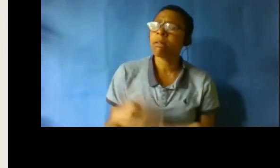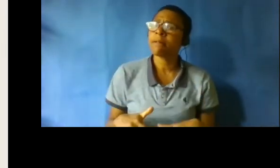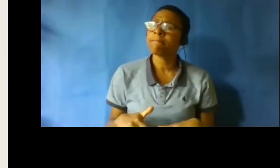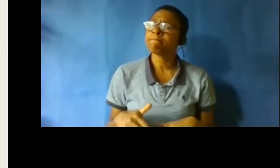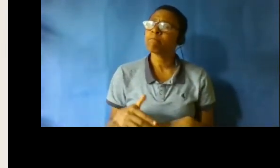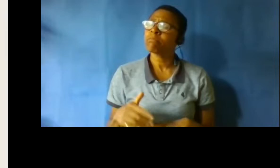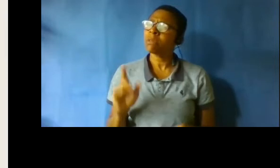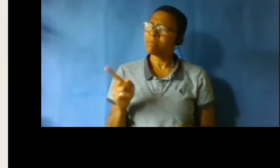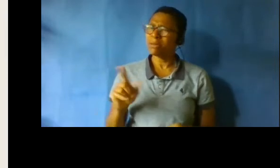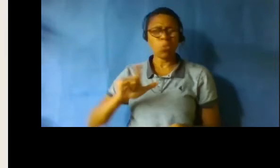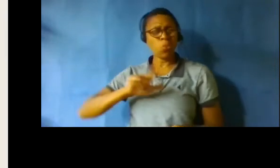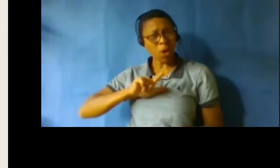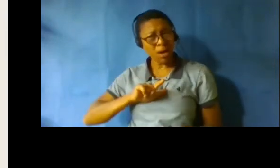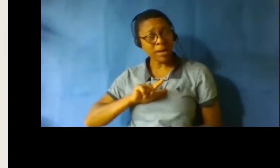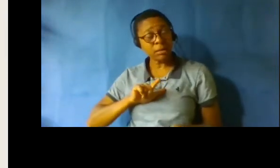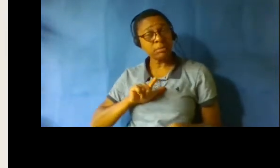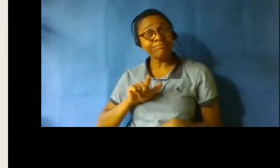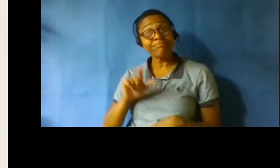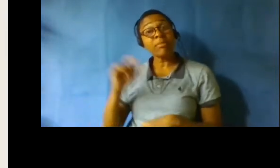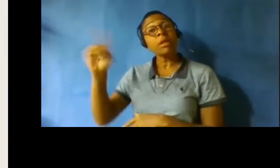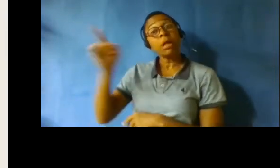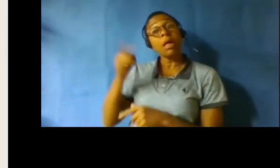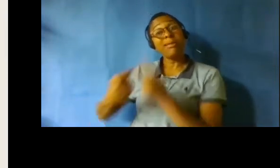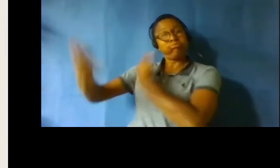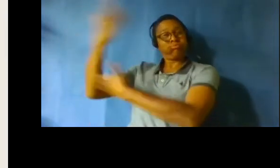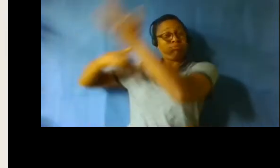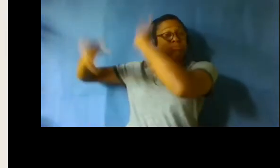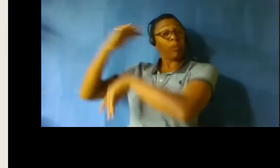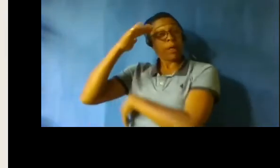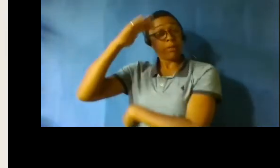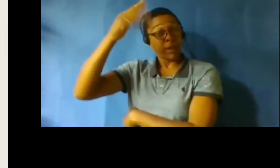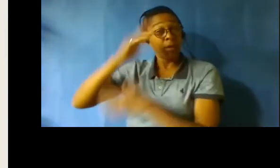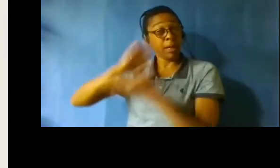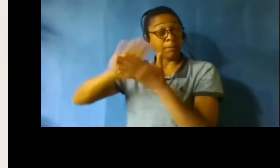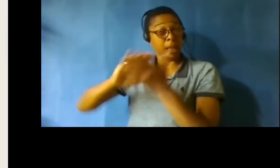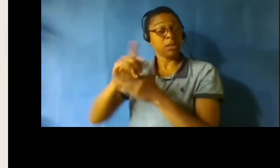autistic people conform to a standard of normativity the quiet hands policy